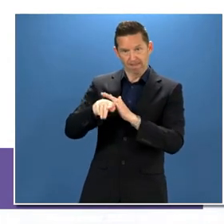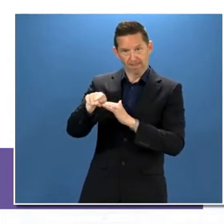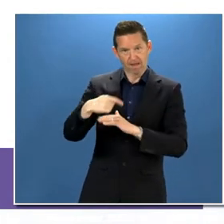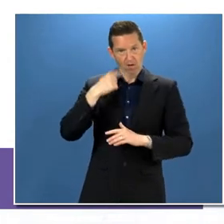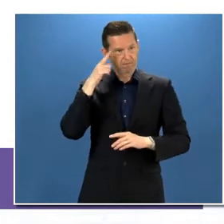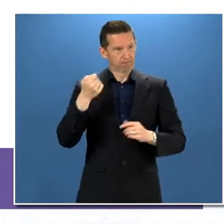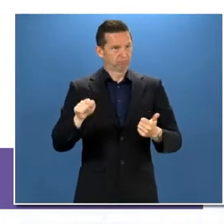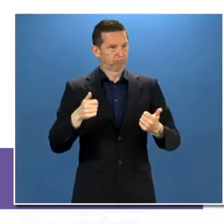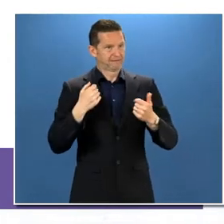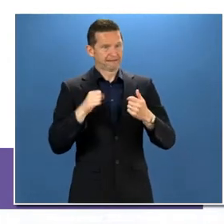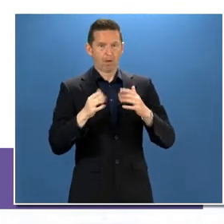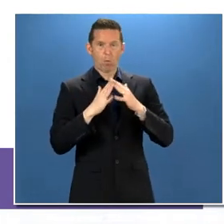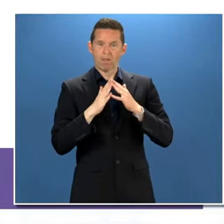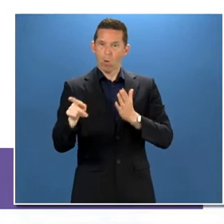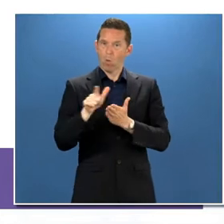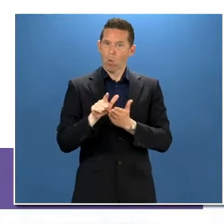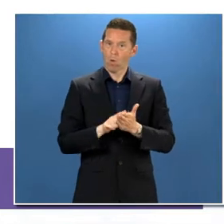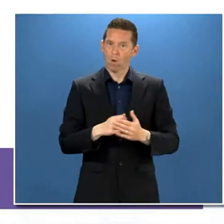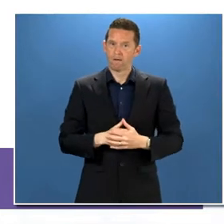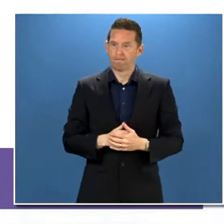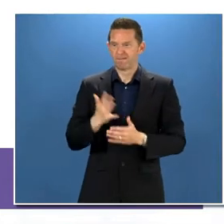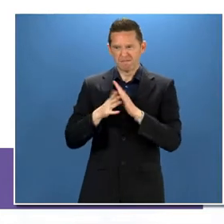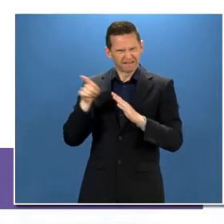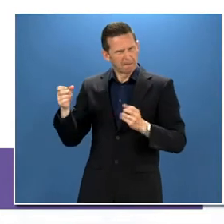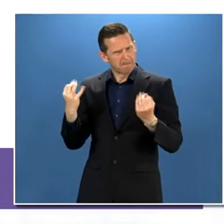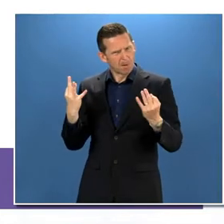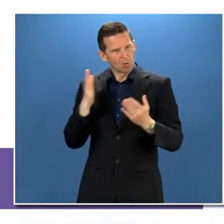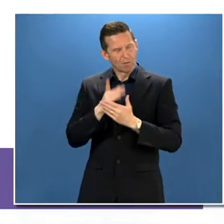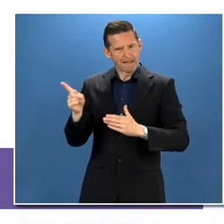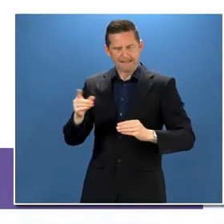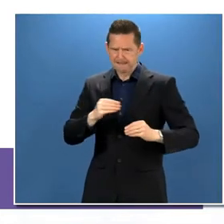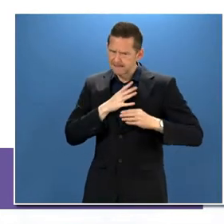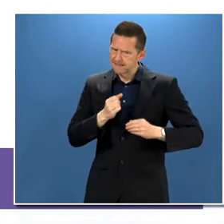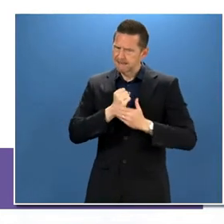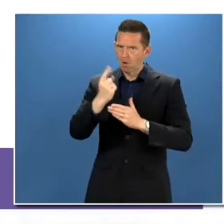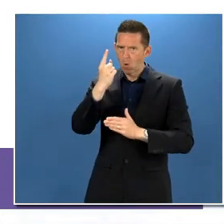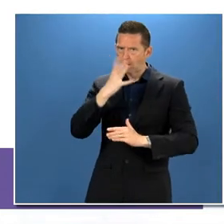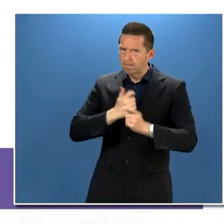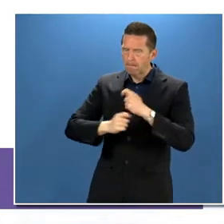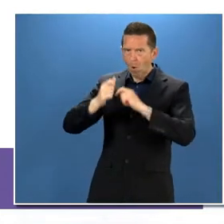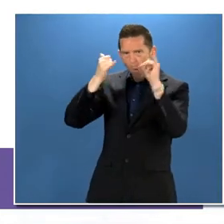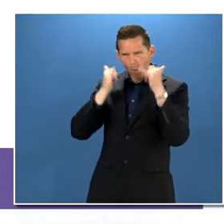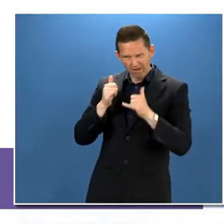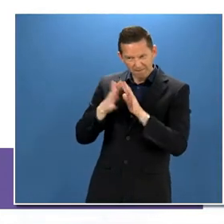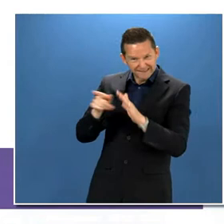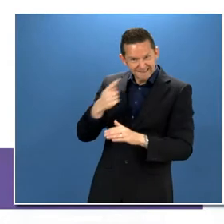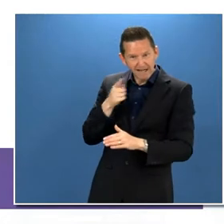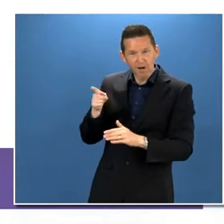So you didn't really come with this burning passion to be a lawyer, are you telling us that? I think it would be fair to say